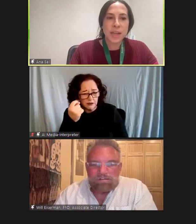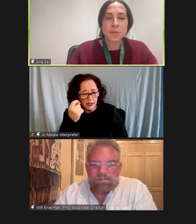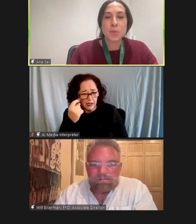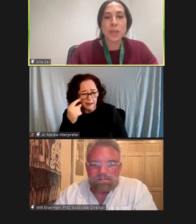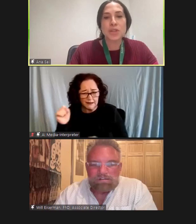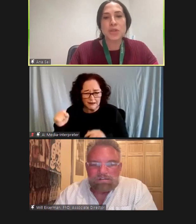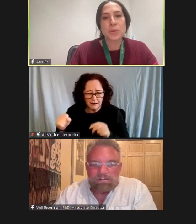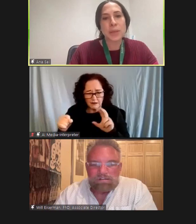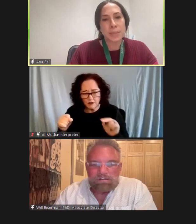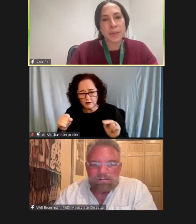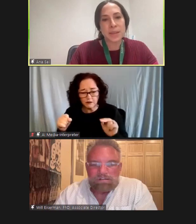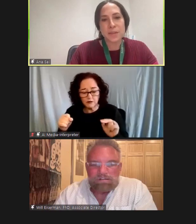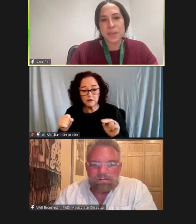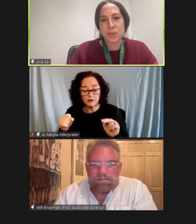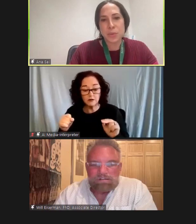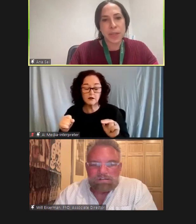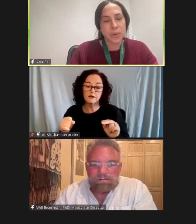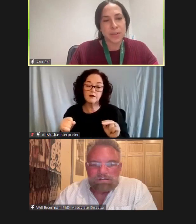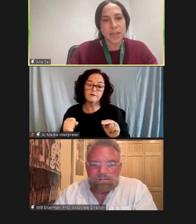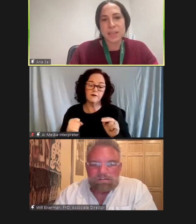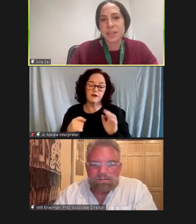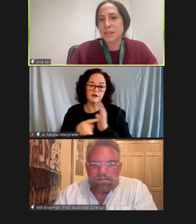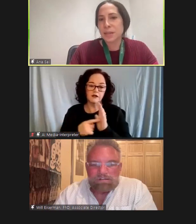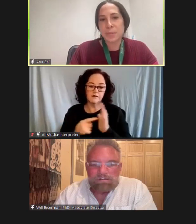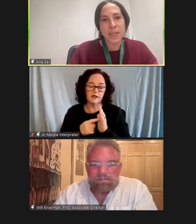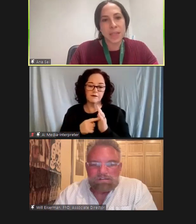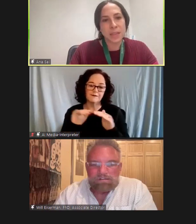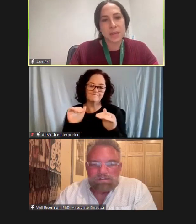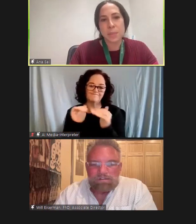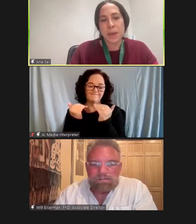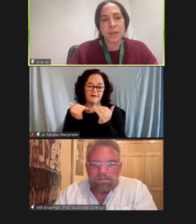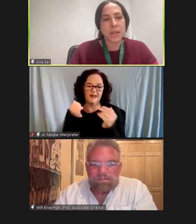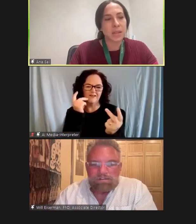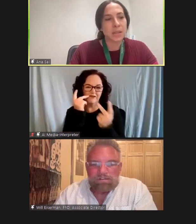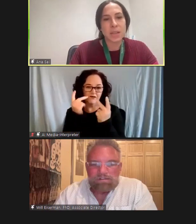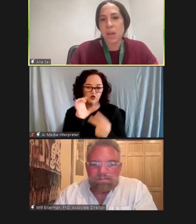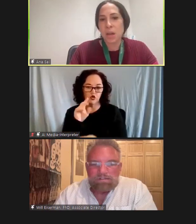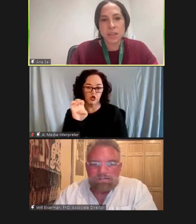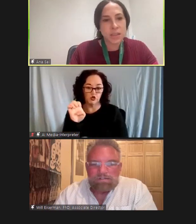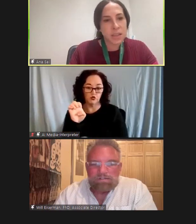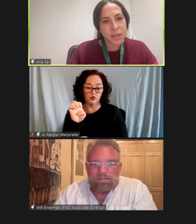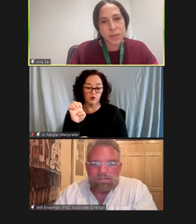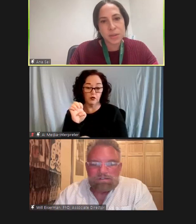we do limit the visual cues that doesn't